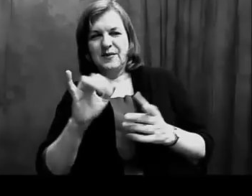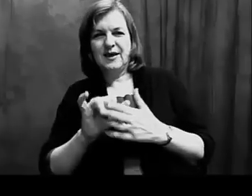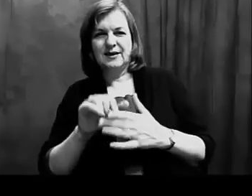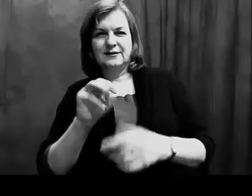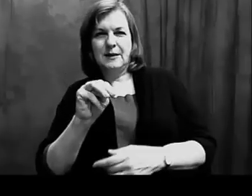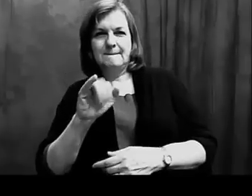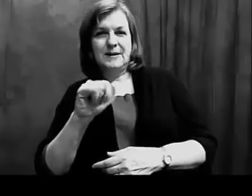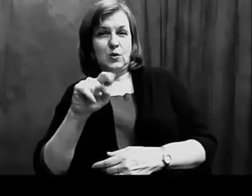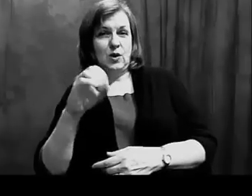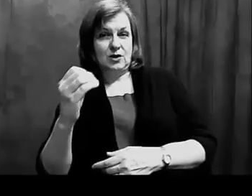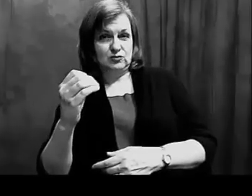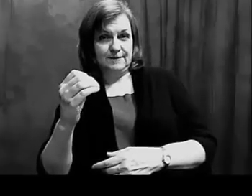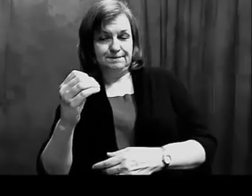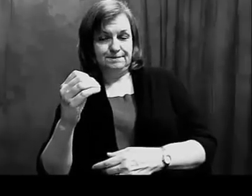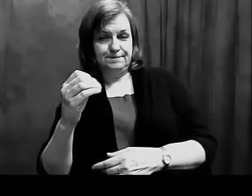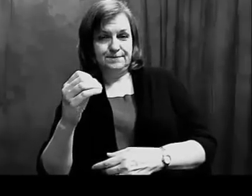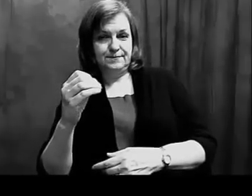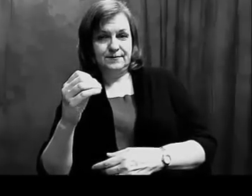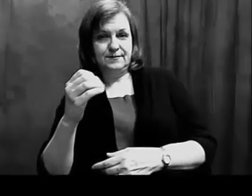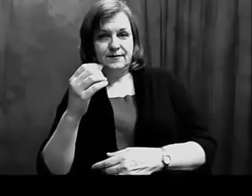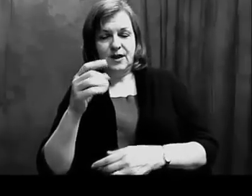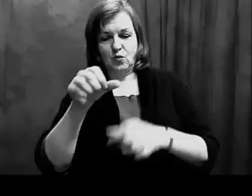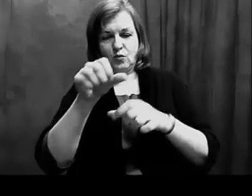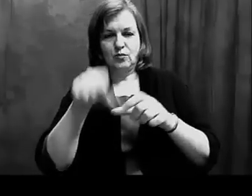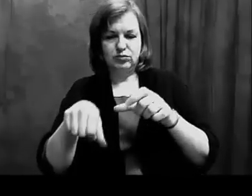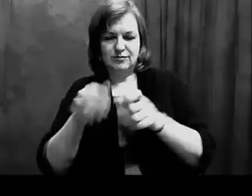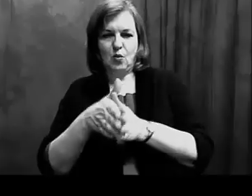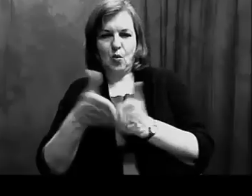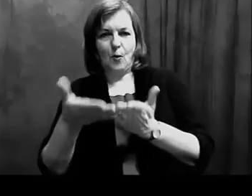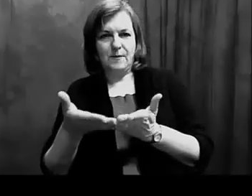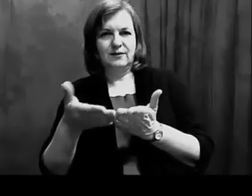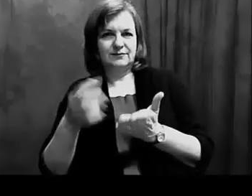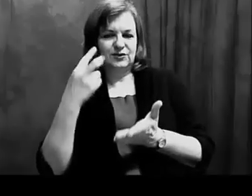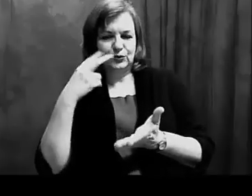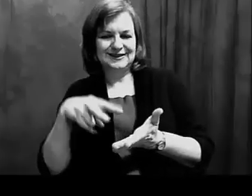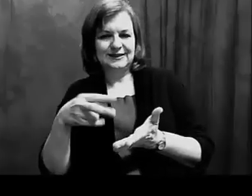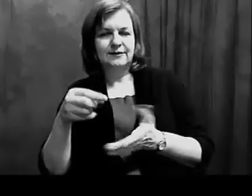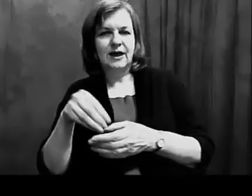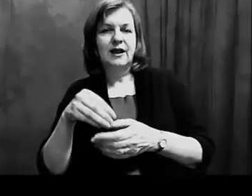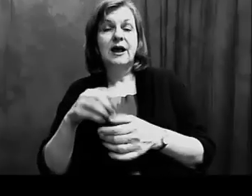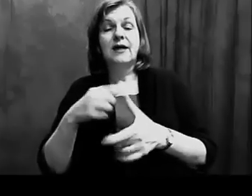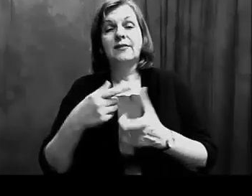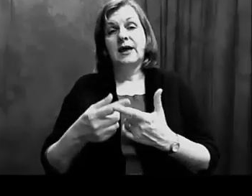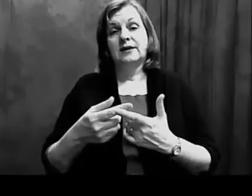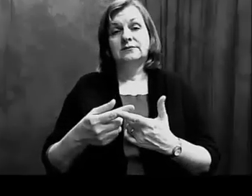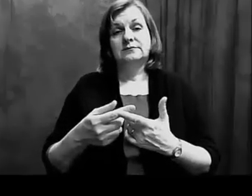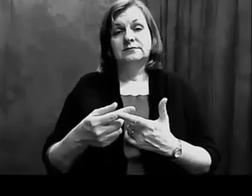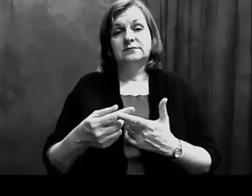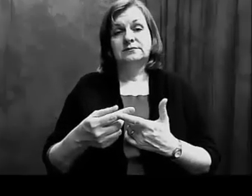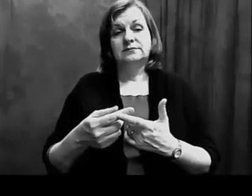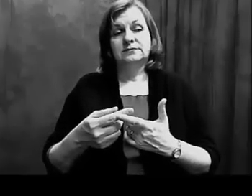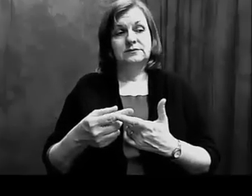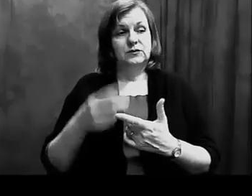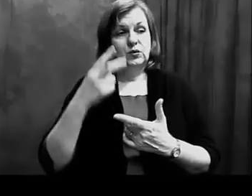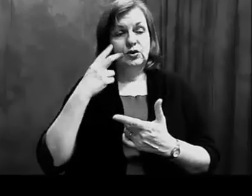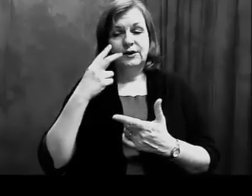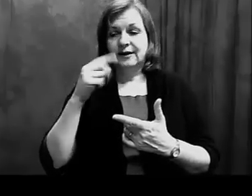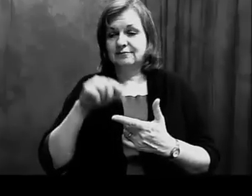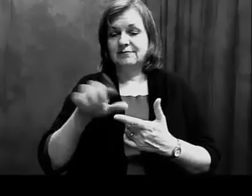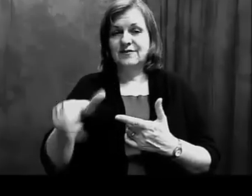and when that occurred there's a mitochondrial - all these little round guys are mitochondria